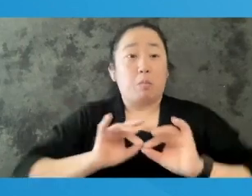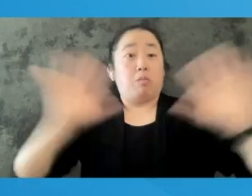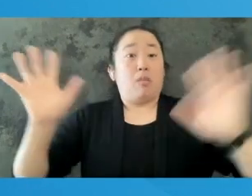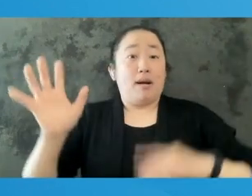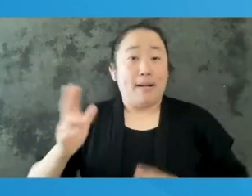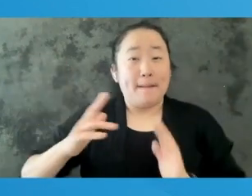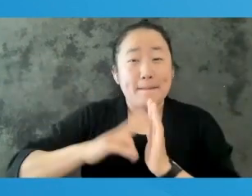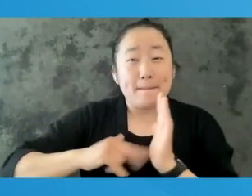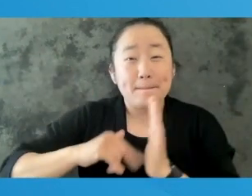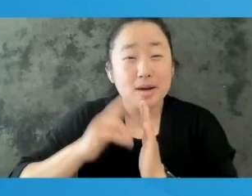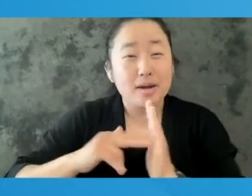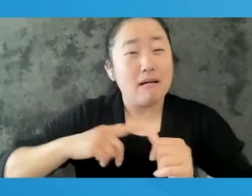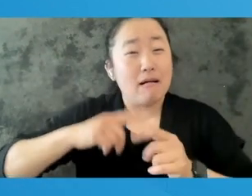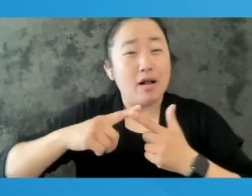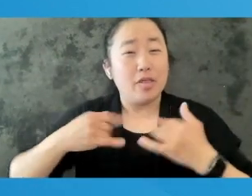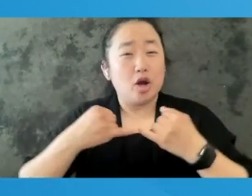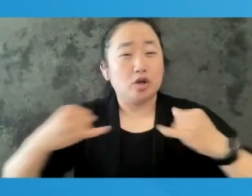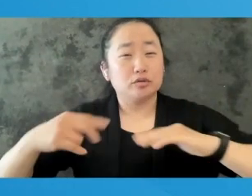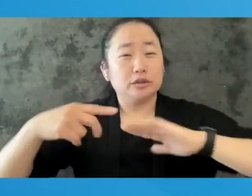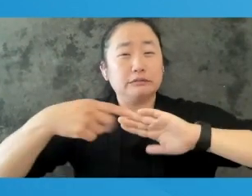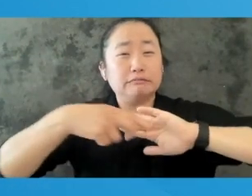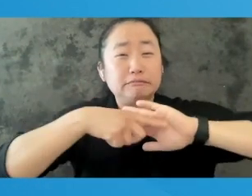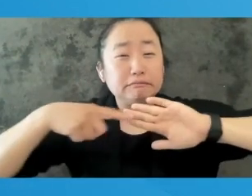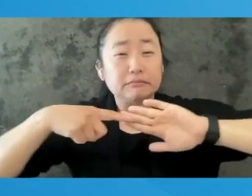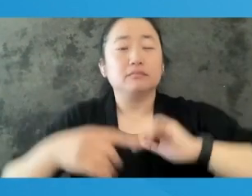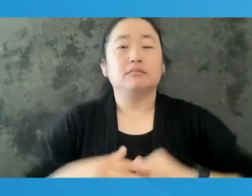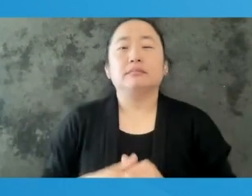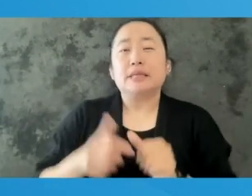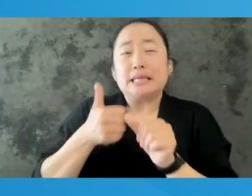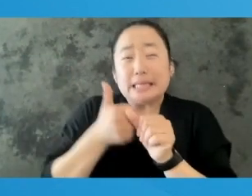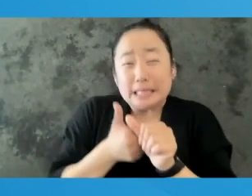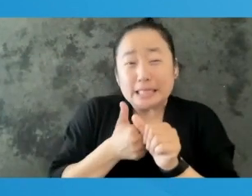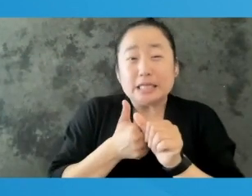Usually, each layer takes about a week to put on and dry. It's almost like a tree, the tree rings.